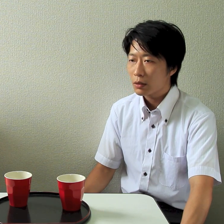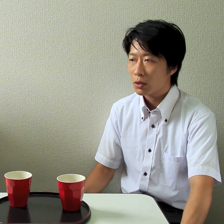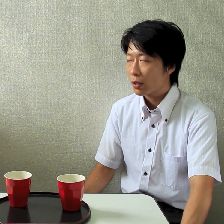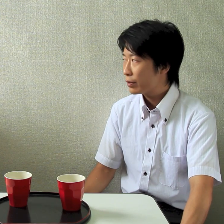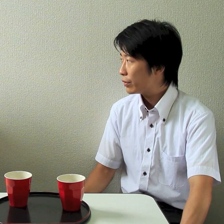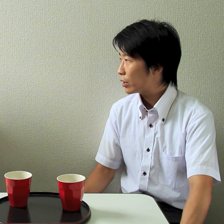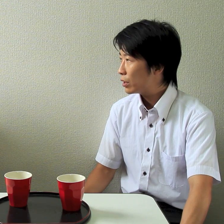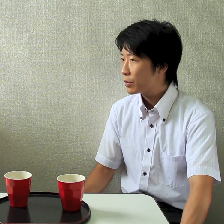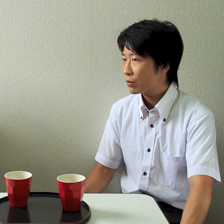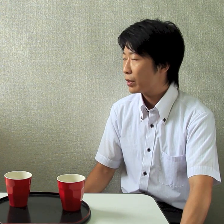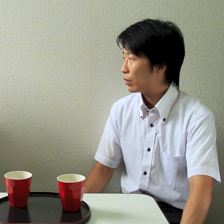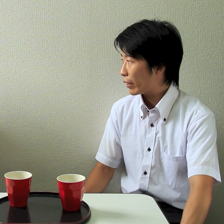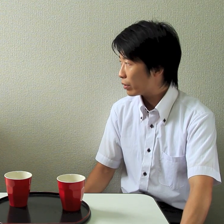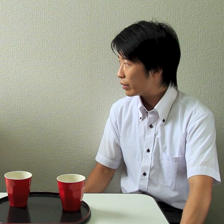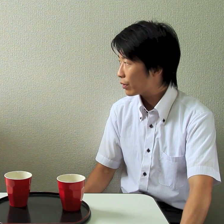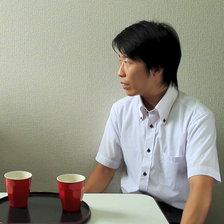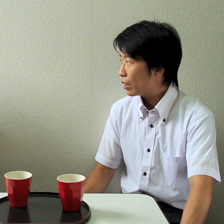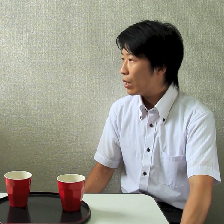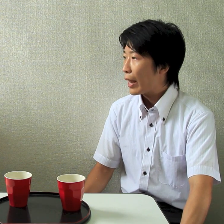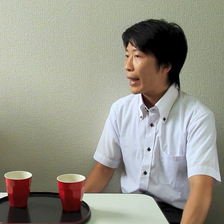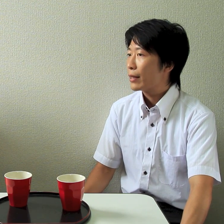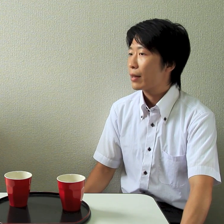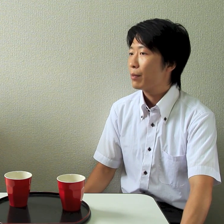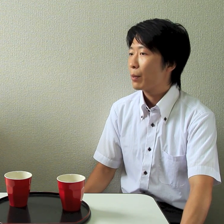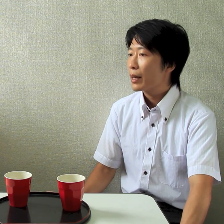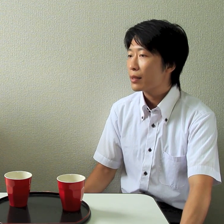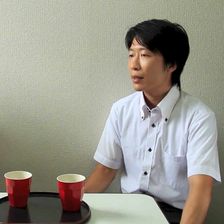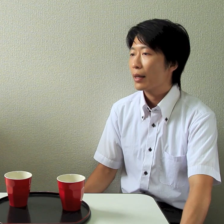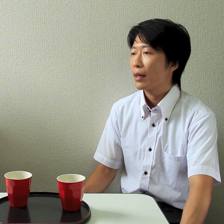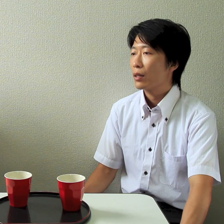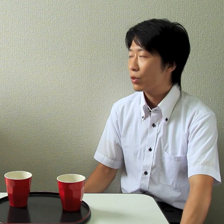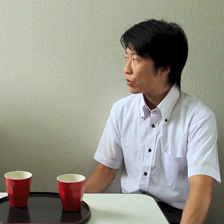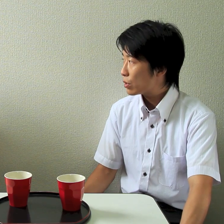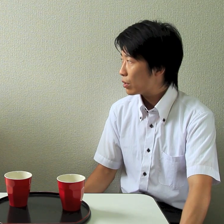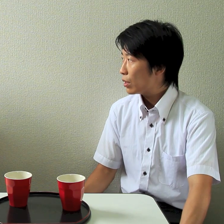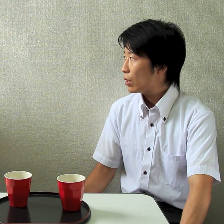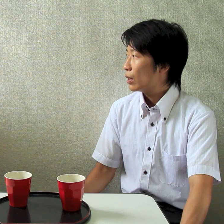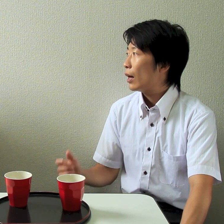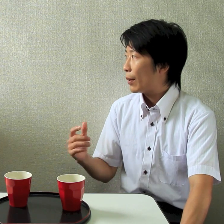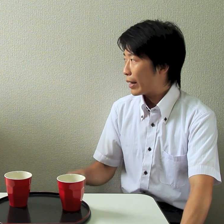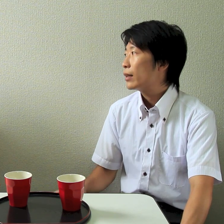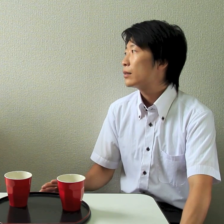could have been scarlet fever could have just been a regular fever however, medicine that the doctor used